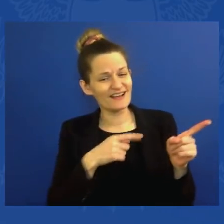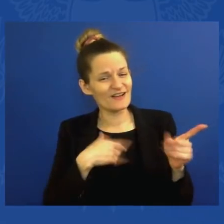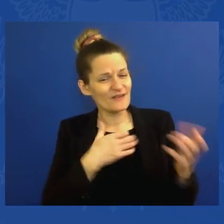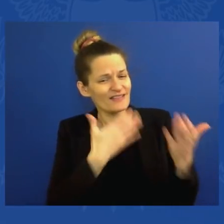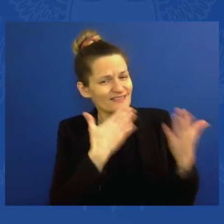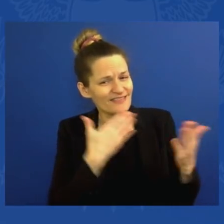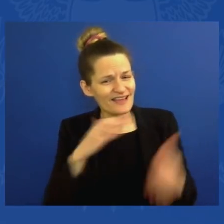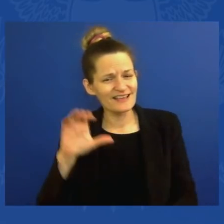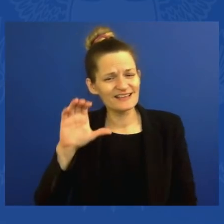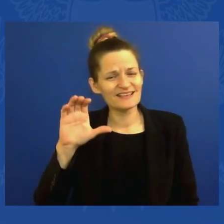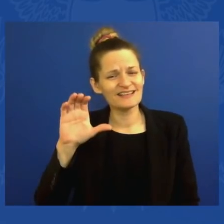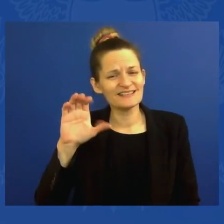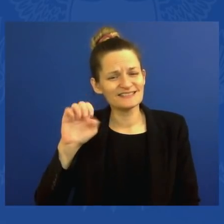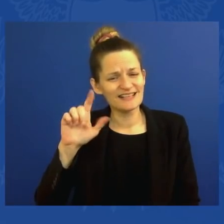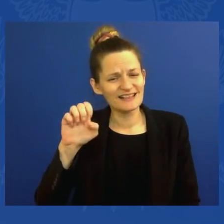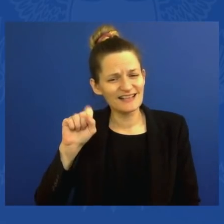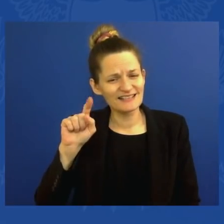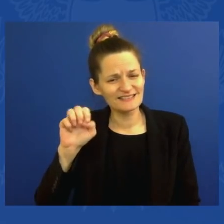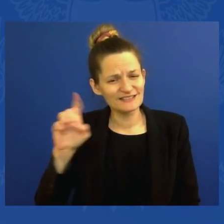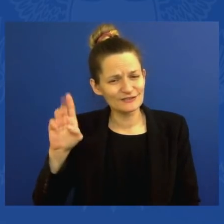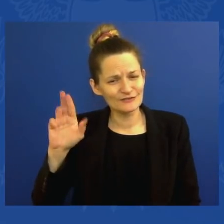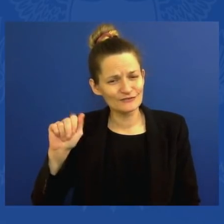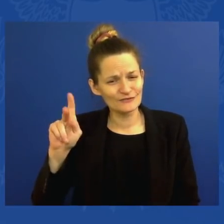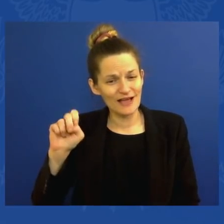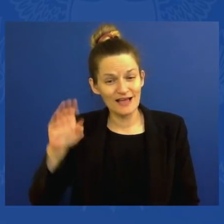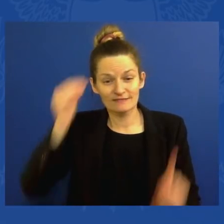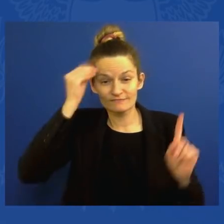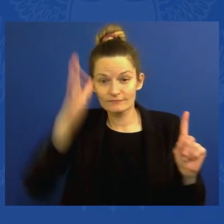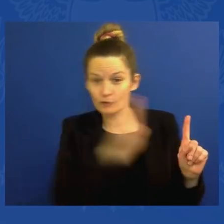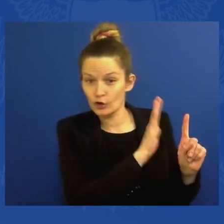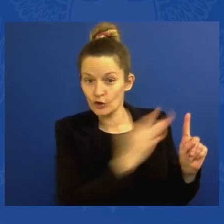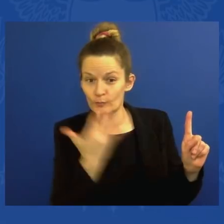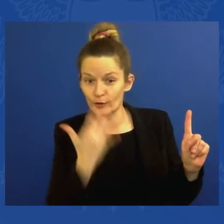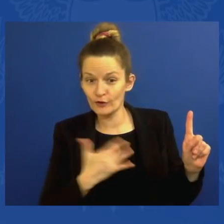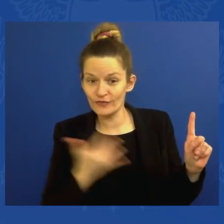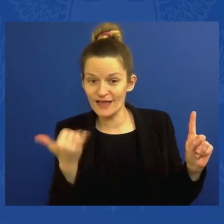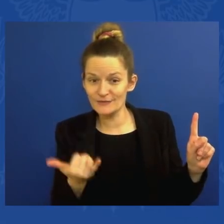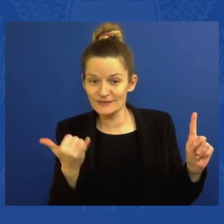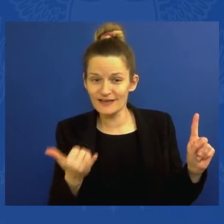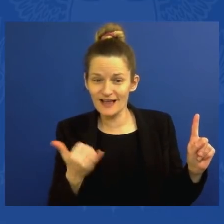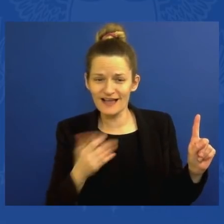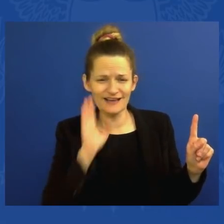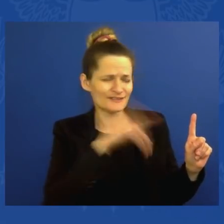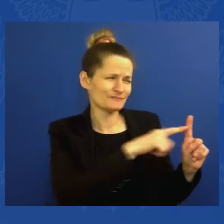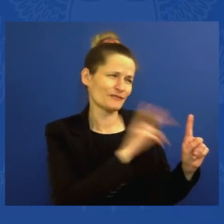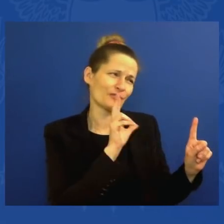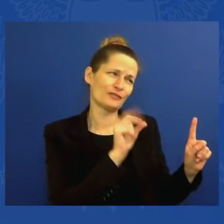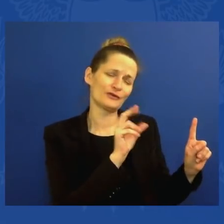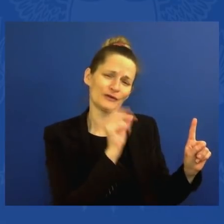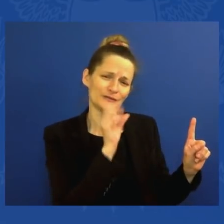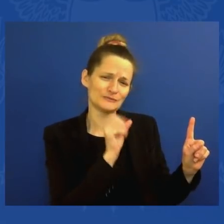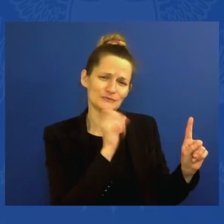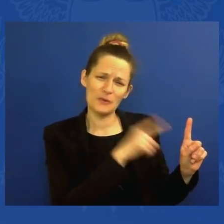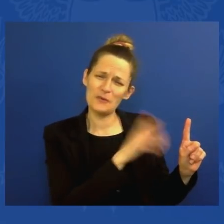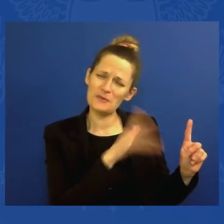And it's really tough turning 30, so be nice to her. Happy birthday, kid. Ms. Drake: Thank you. The President: